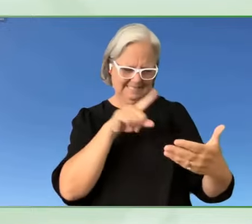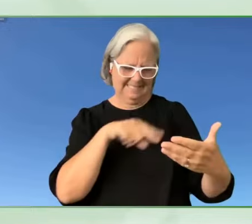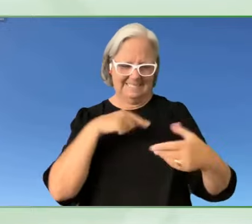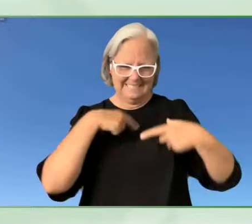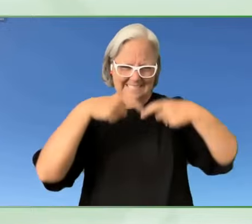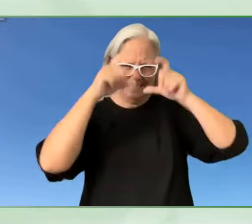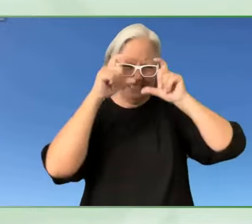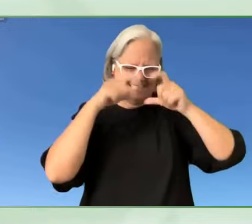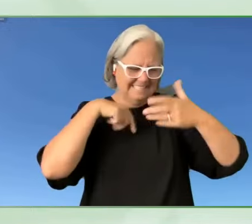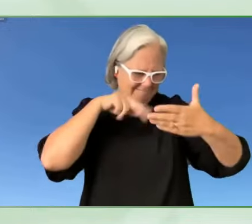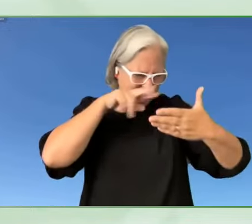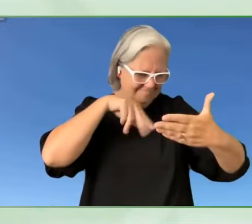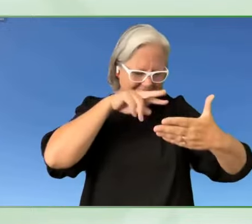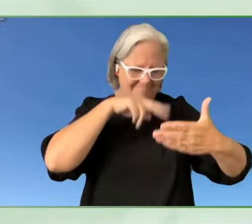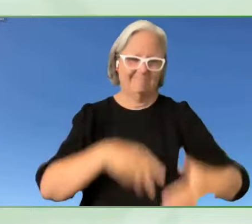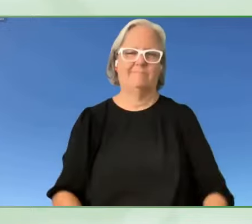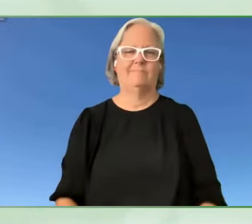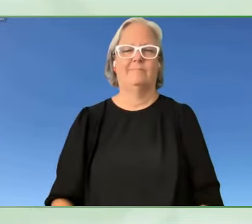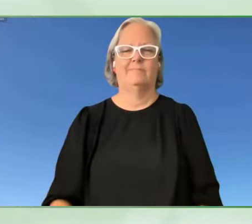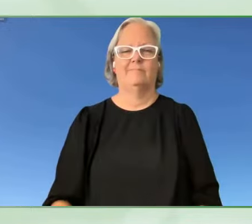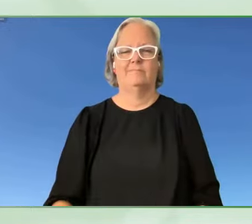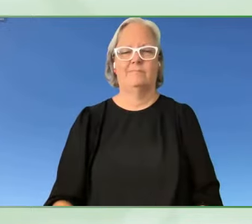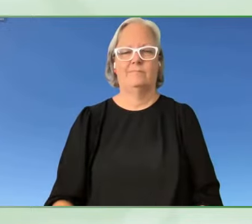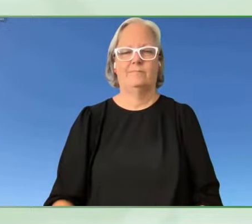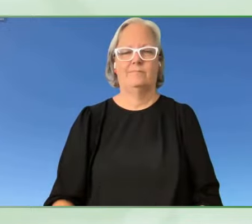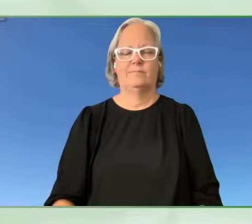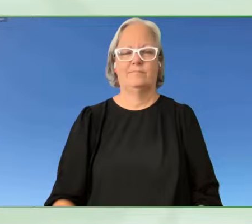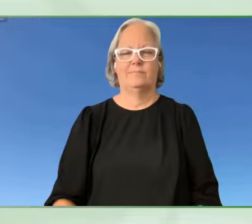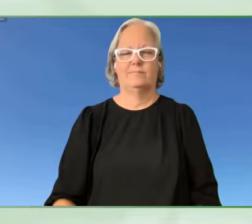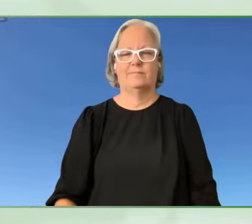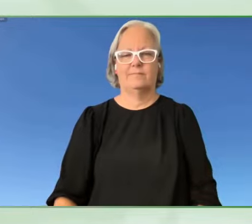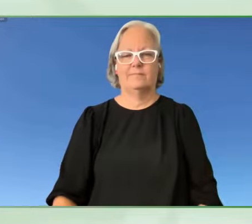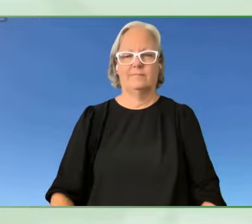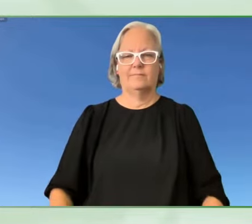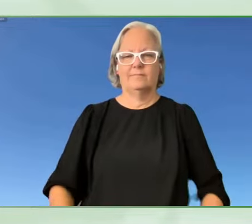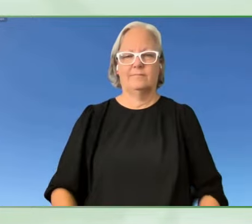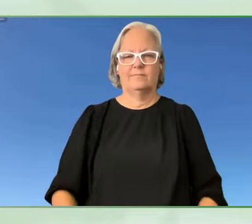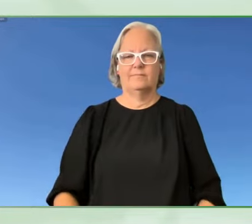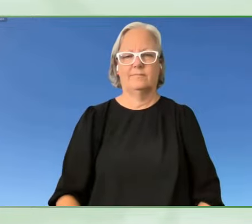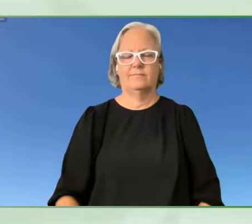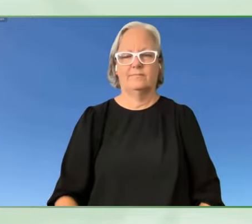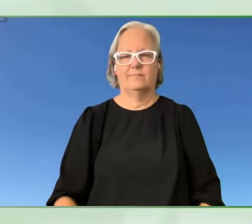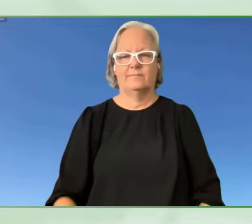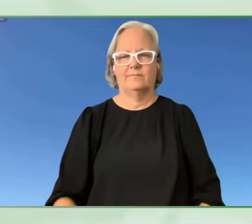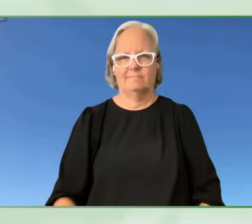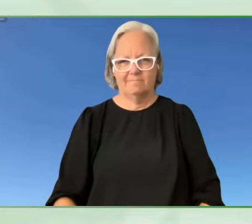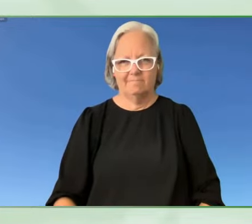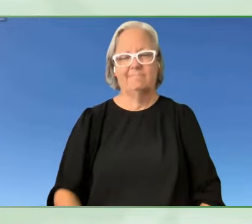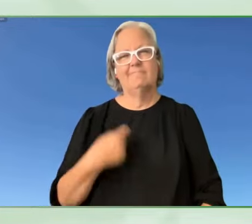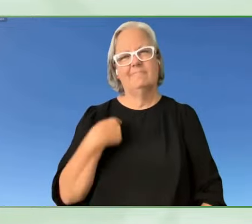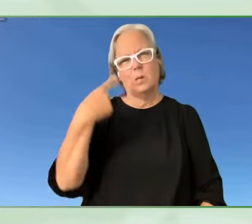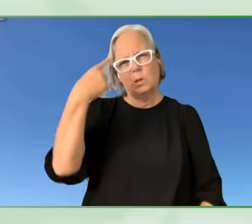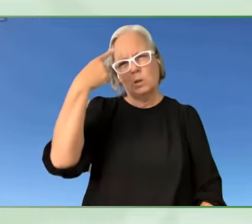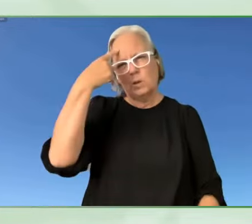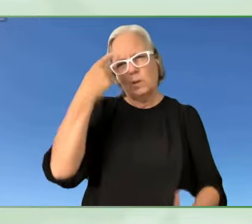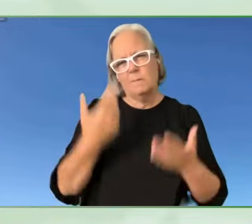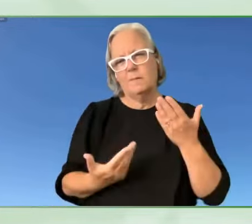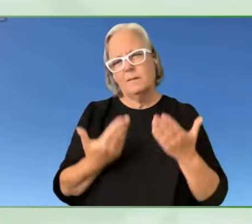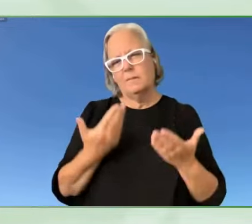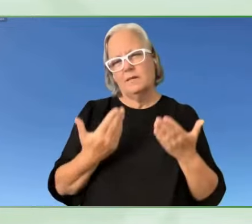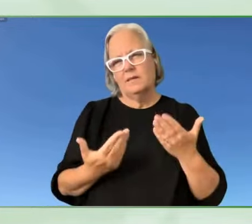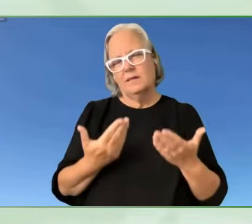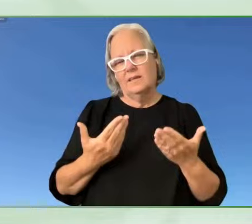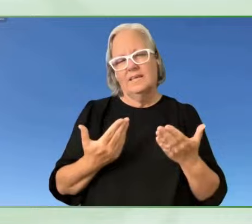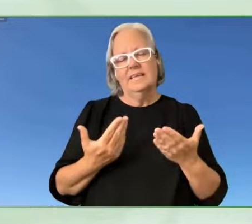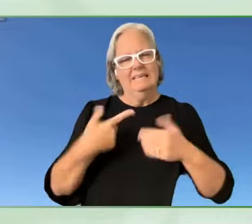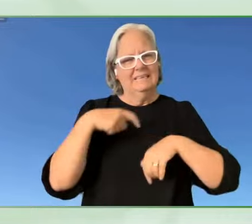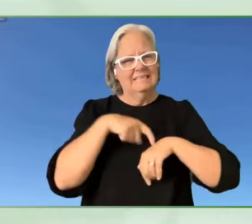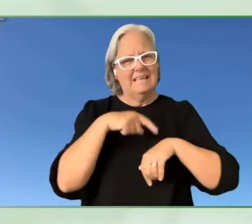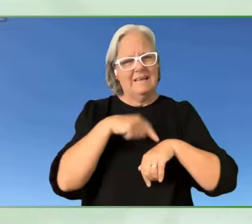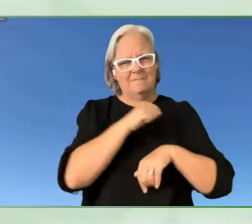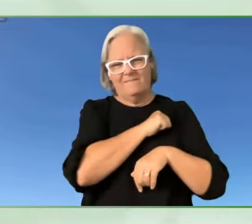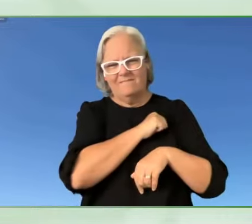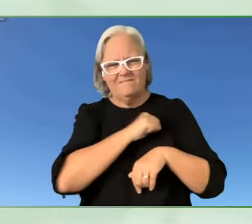In India, we have the education policy, which is a national education policy, which was